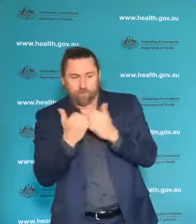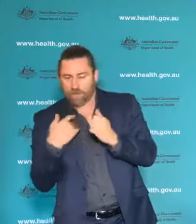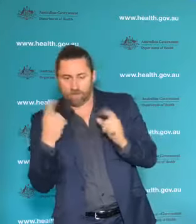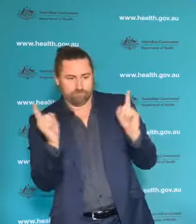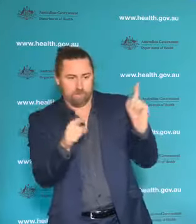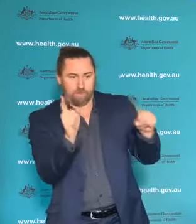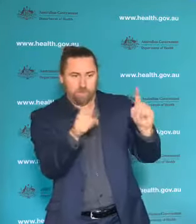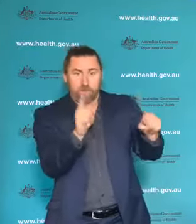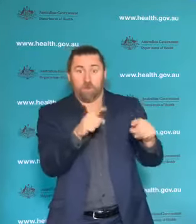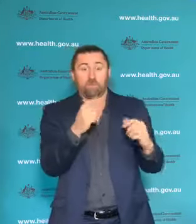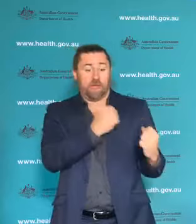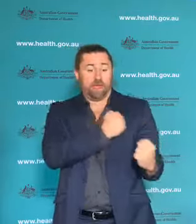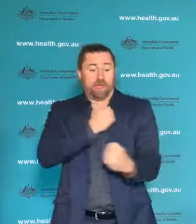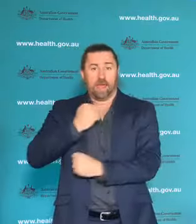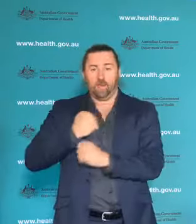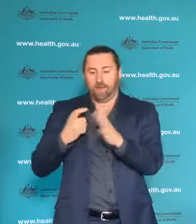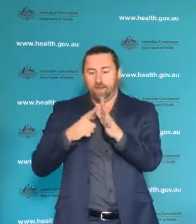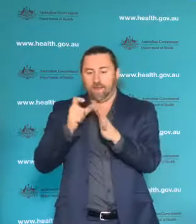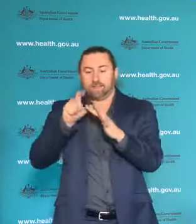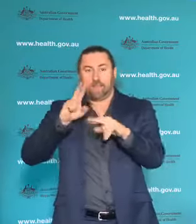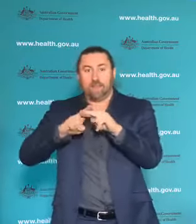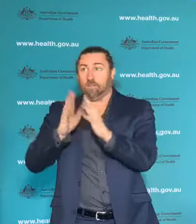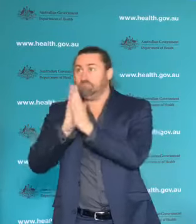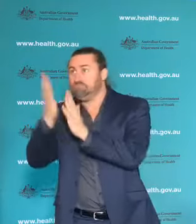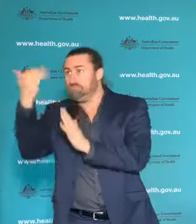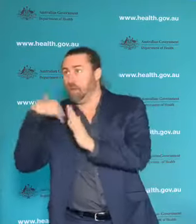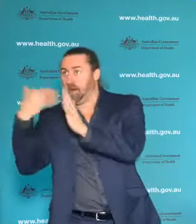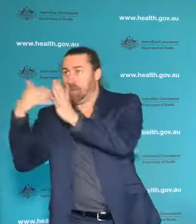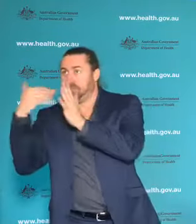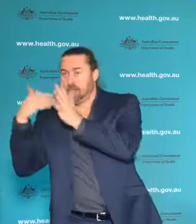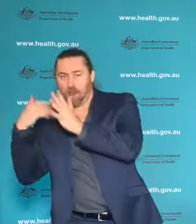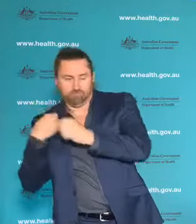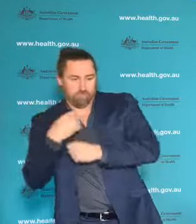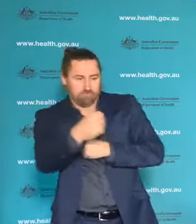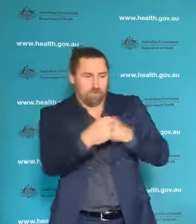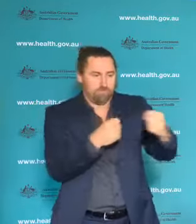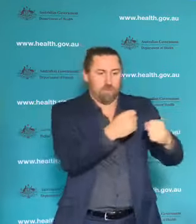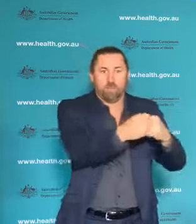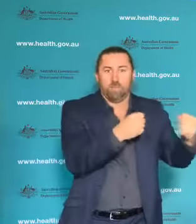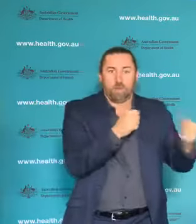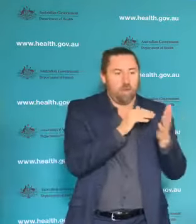personnel, we've had a lot of additional people going in to provide support,